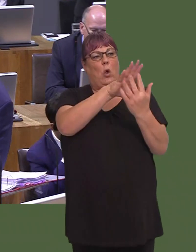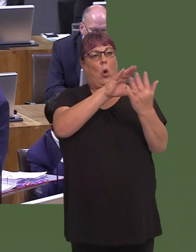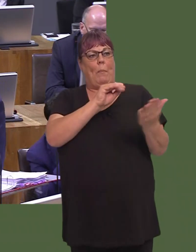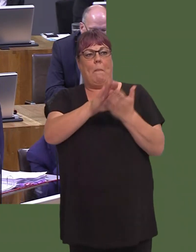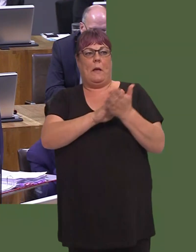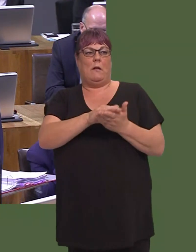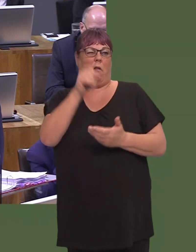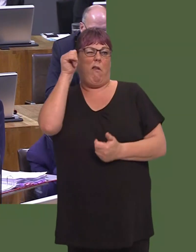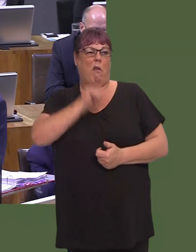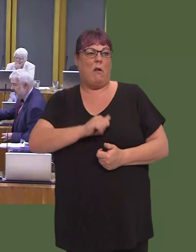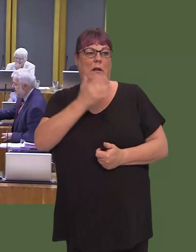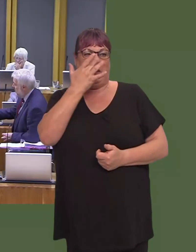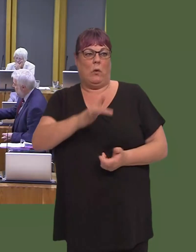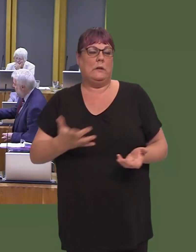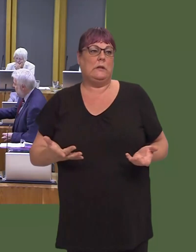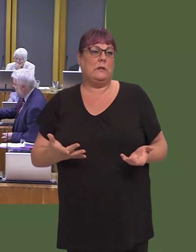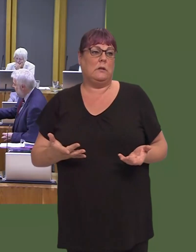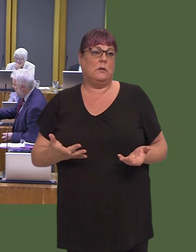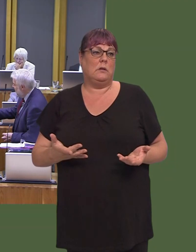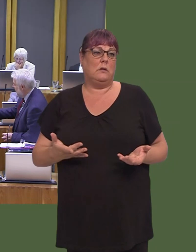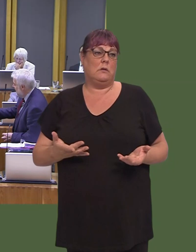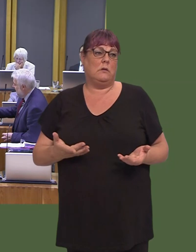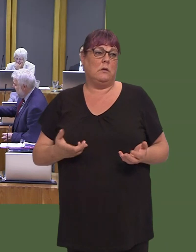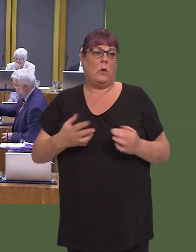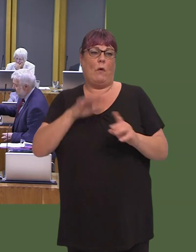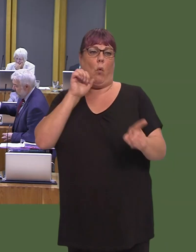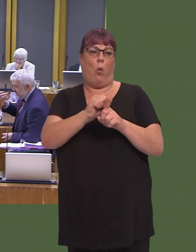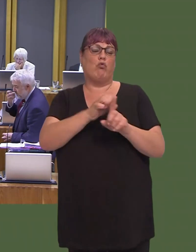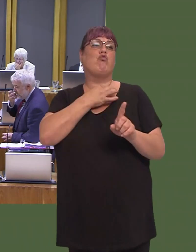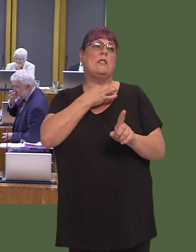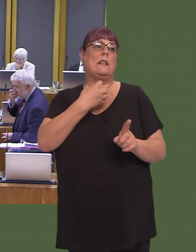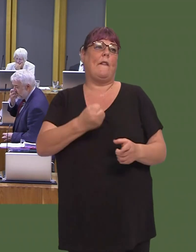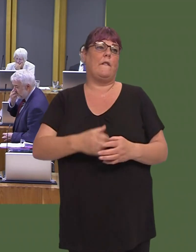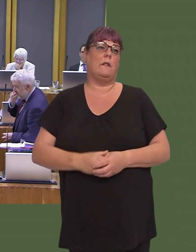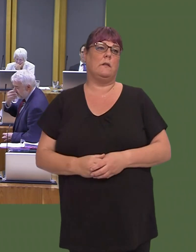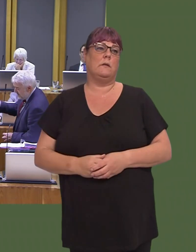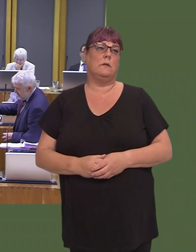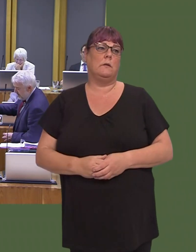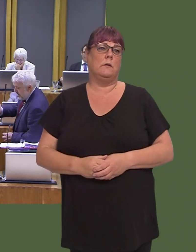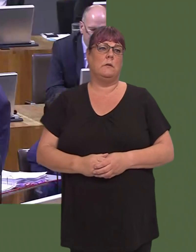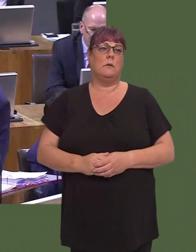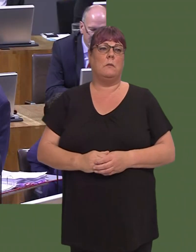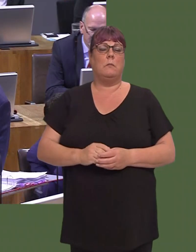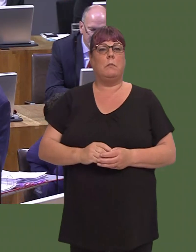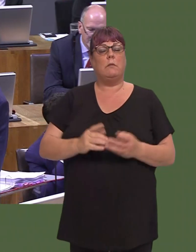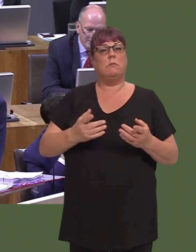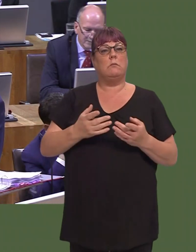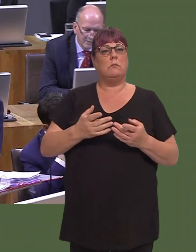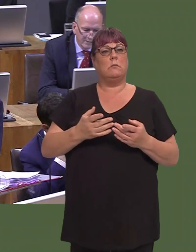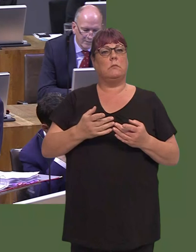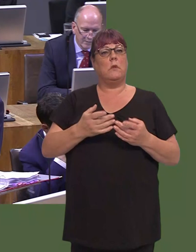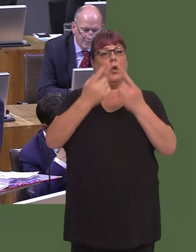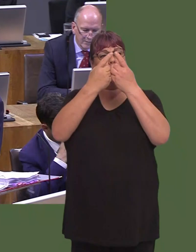and not on what they were told two years ago, which hasn't happened.